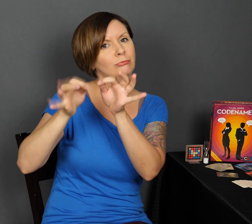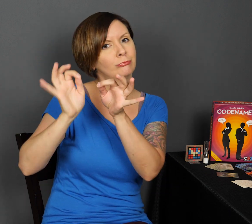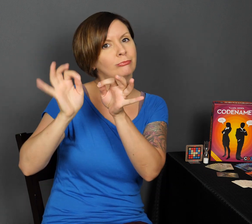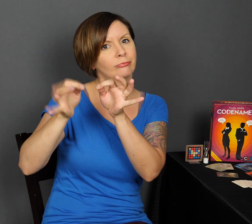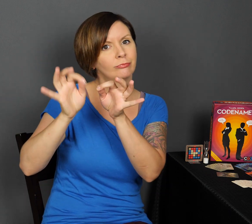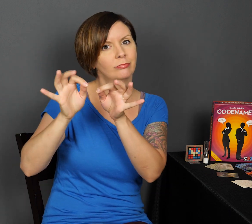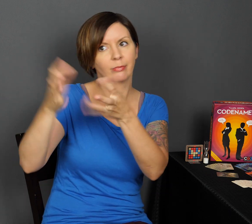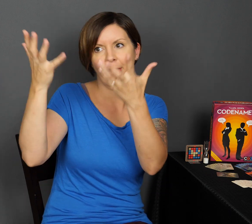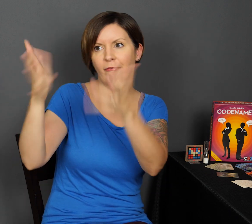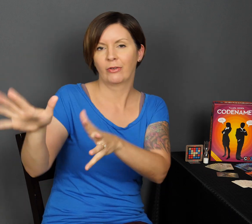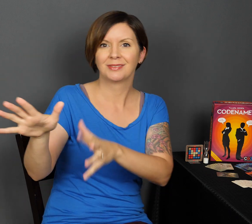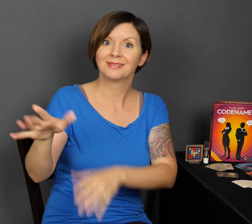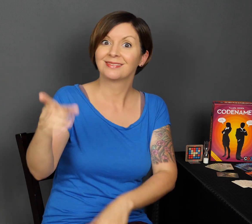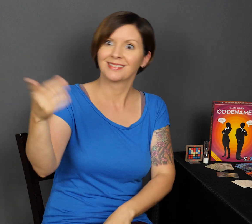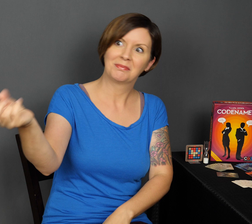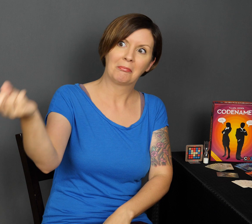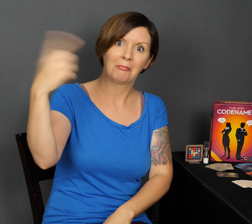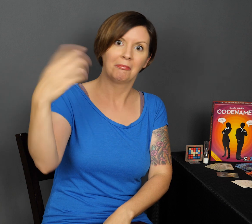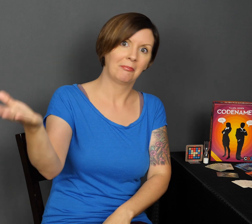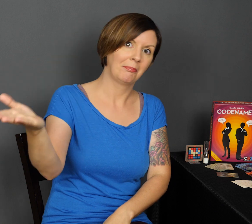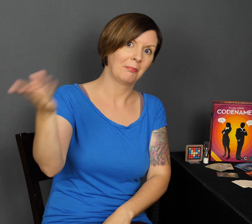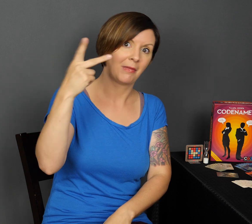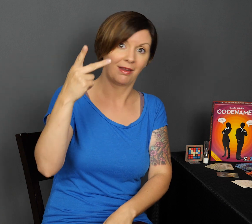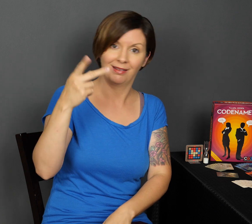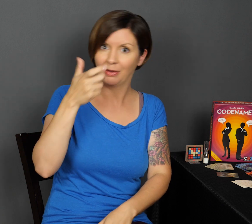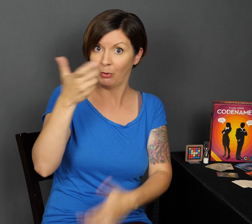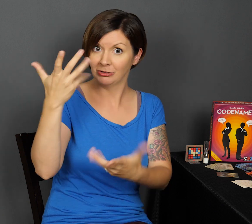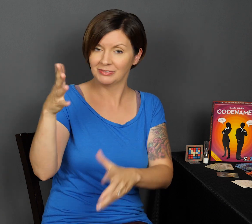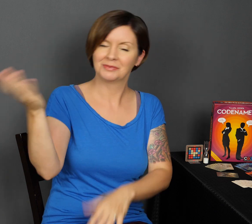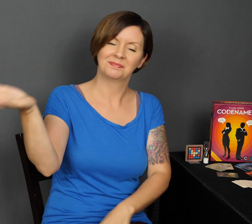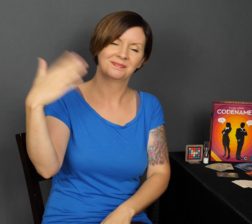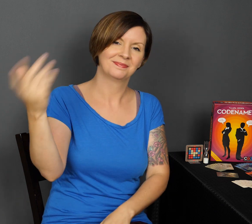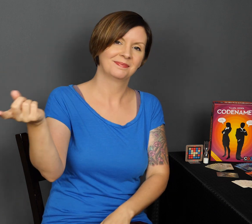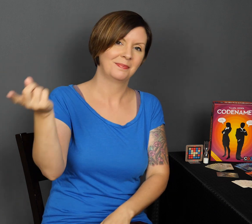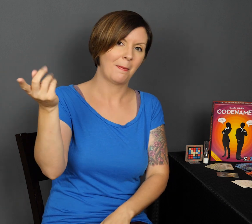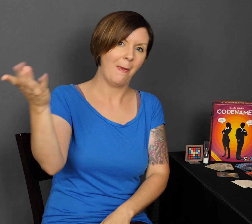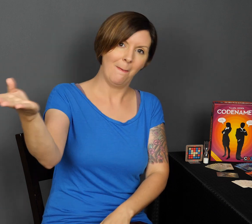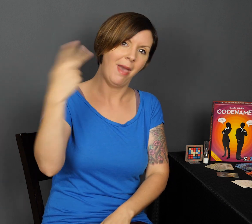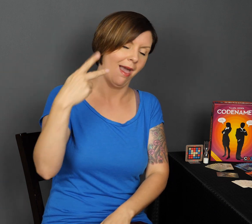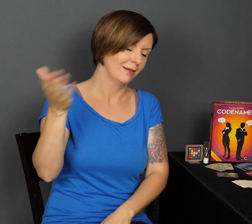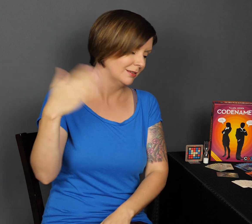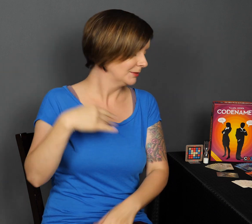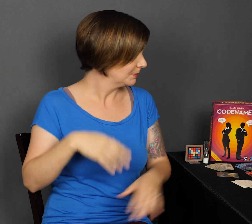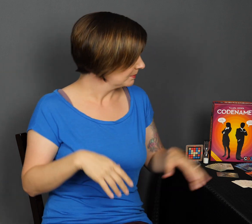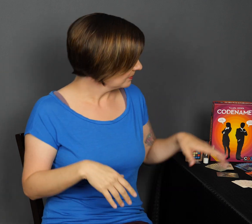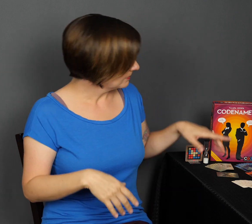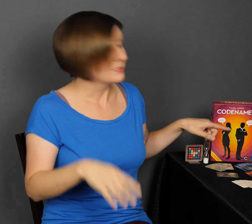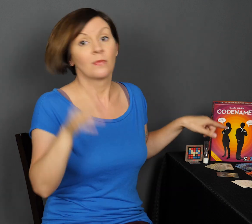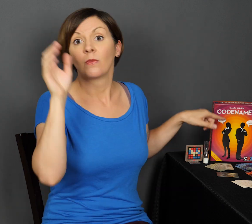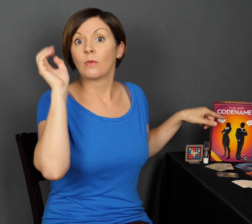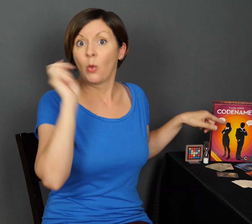I already interpreted on how to play, then come on back!